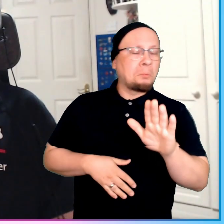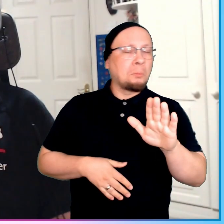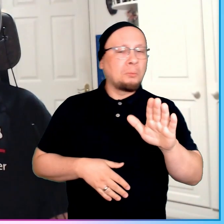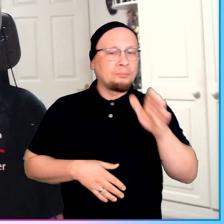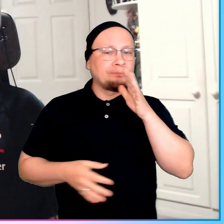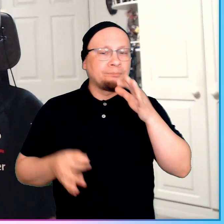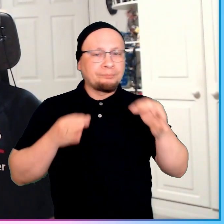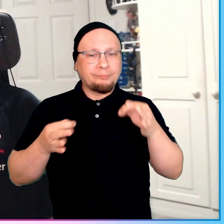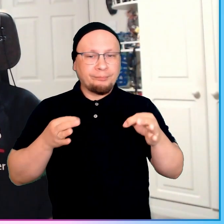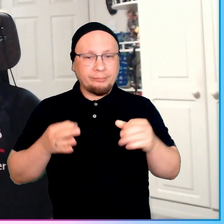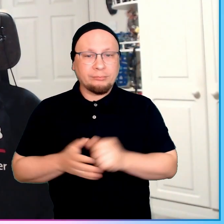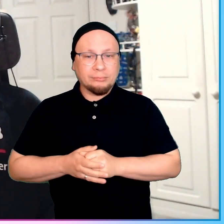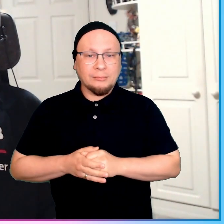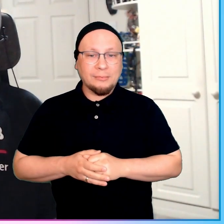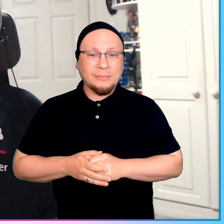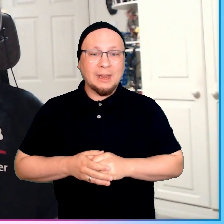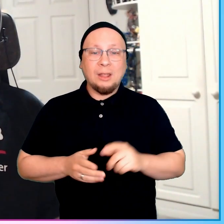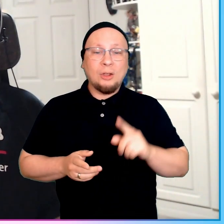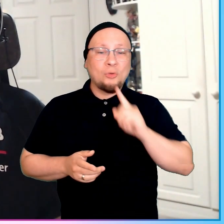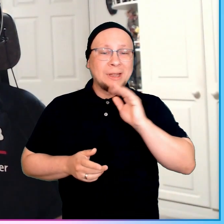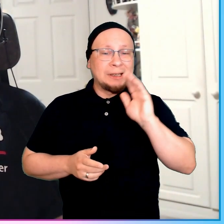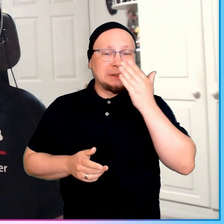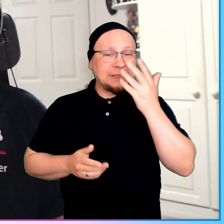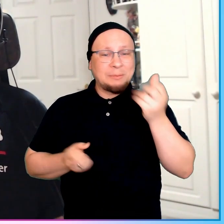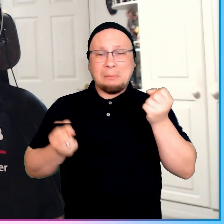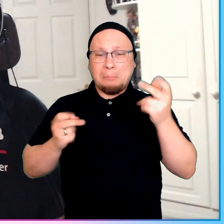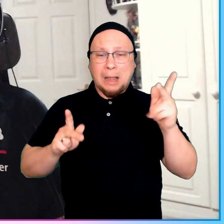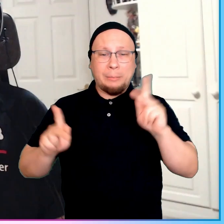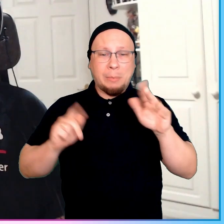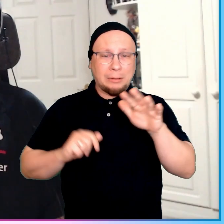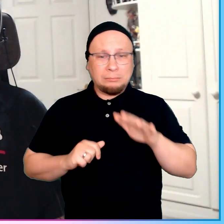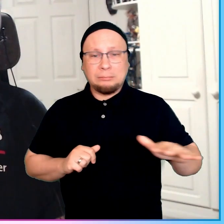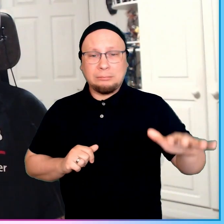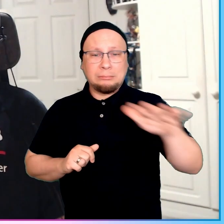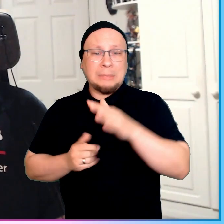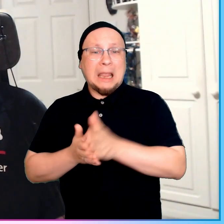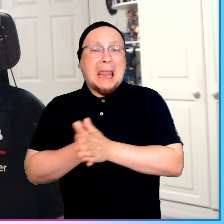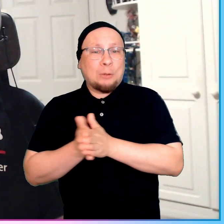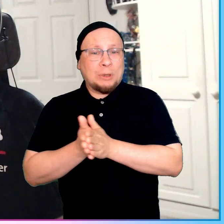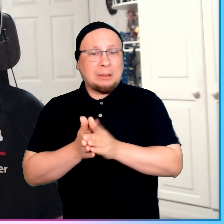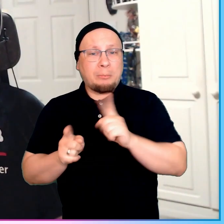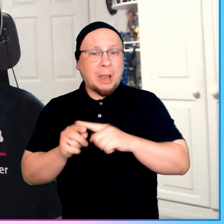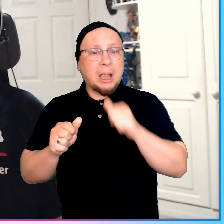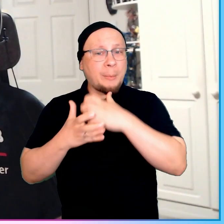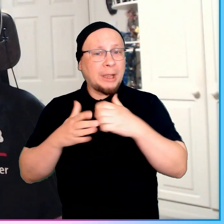from what I’ve heard, a fair number of people are interested in, City Builders.